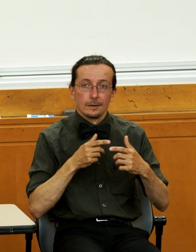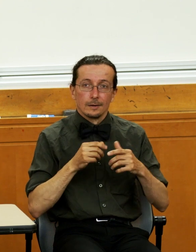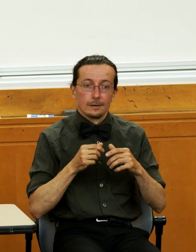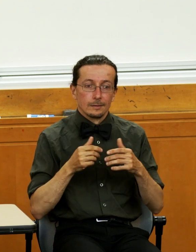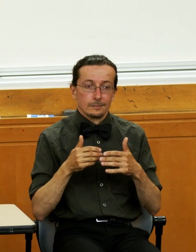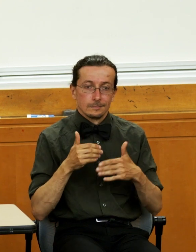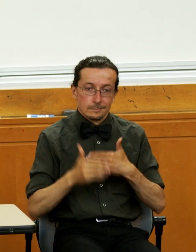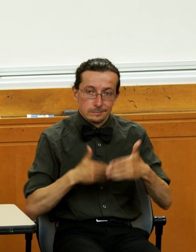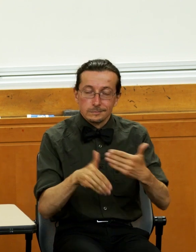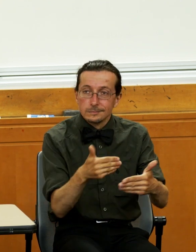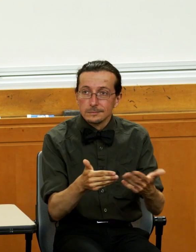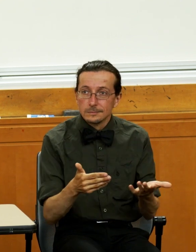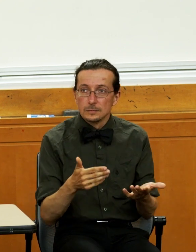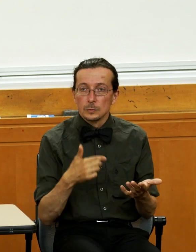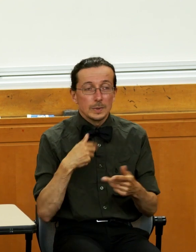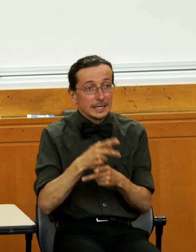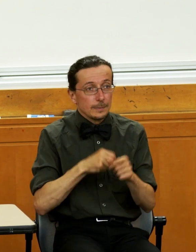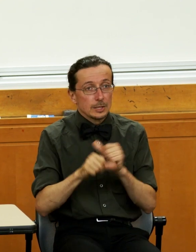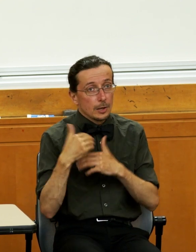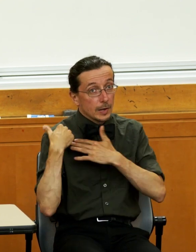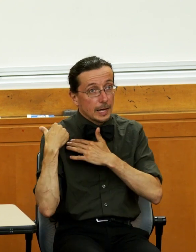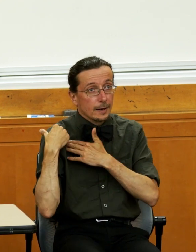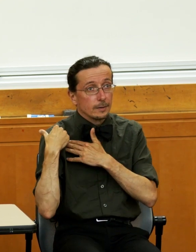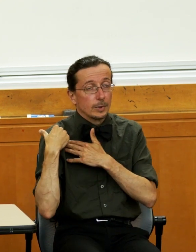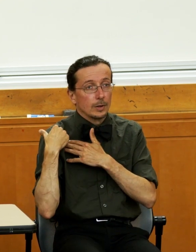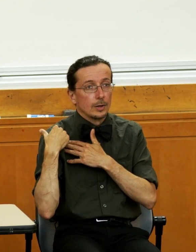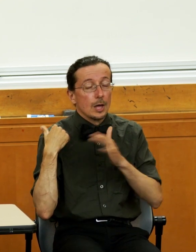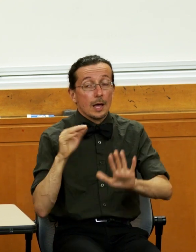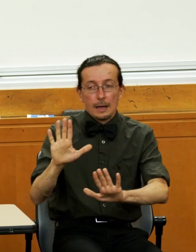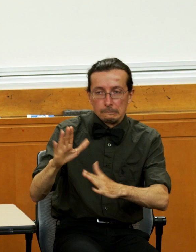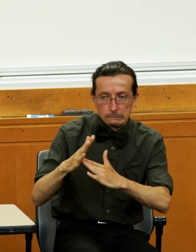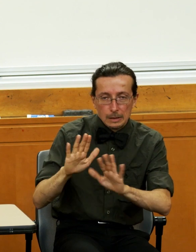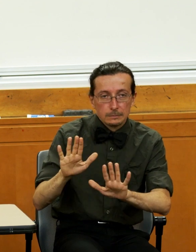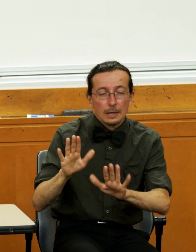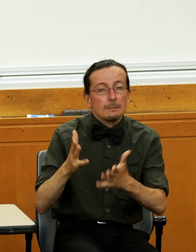like you need the perspective of “Wait a minute. Maybe you should think this through before you